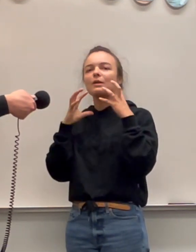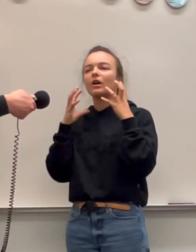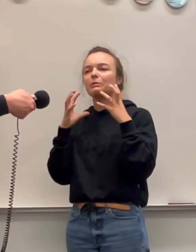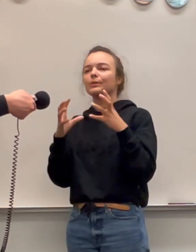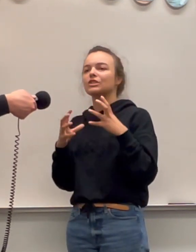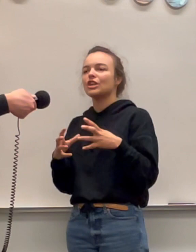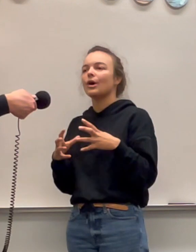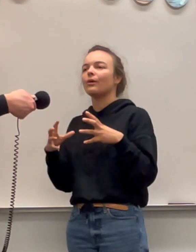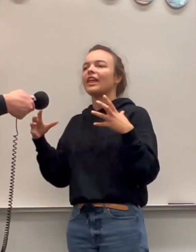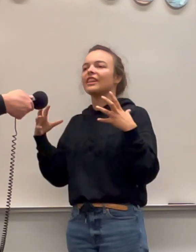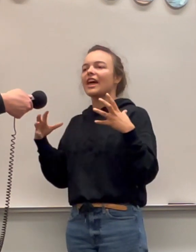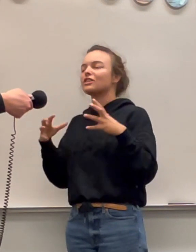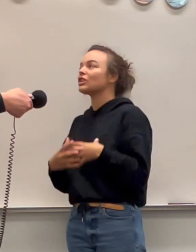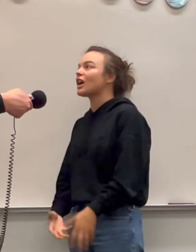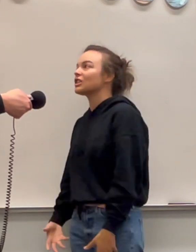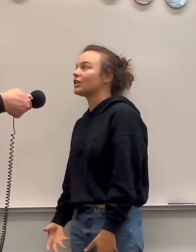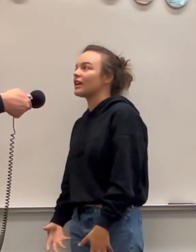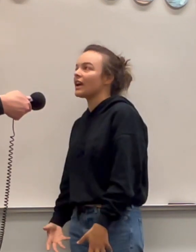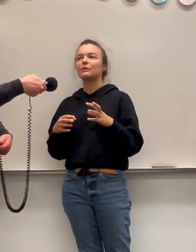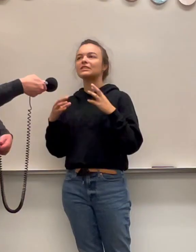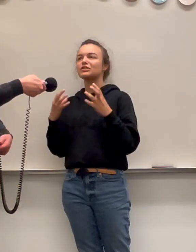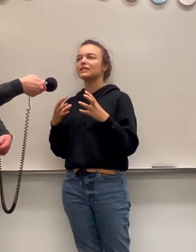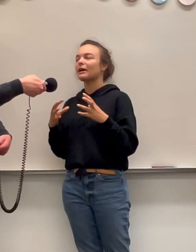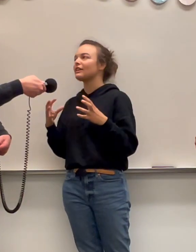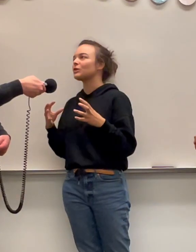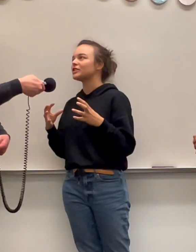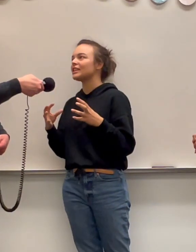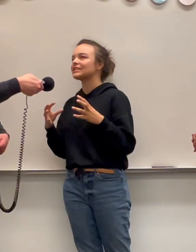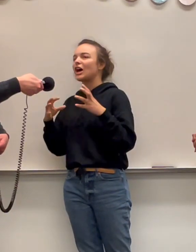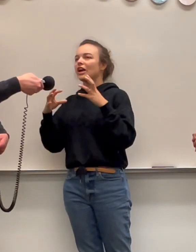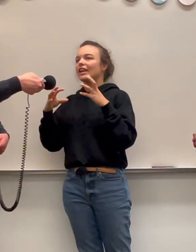I want people to know that there's a lot to learn there and what's interesting about Deaf culture is